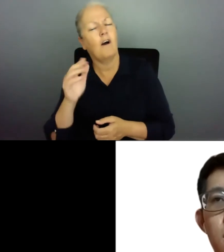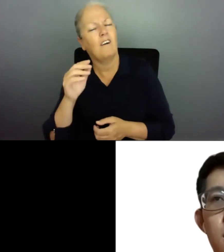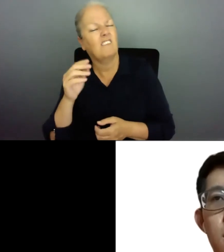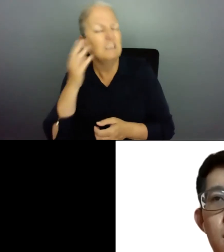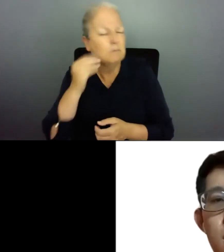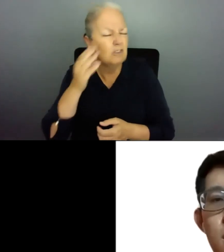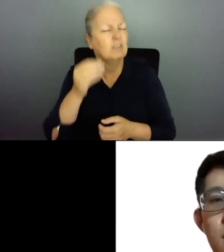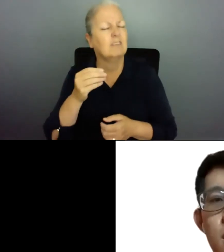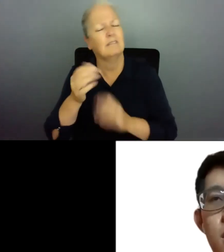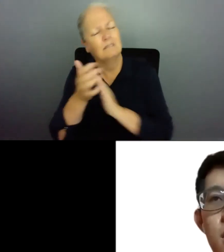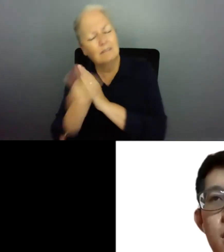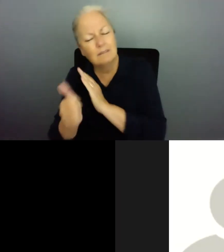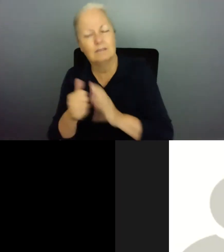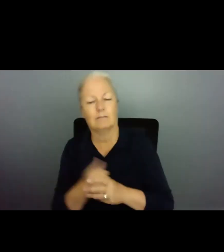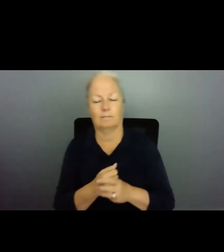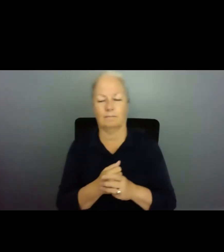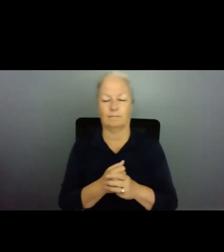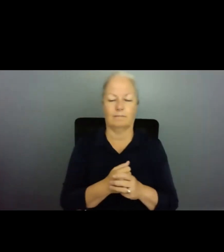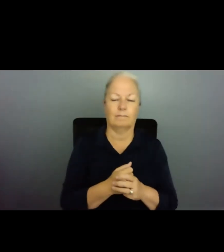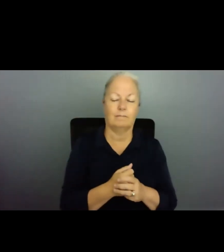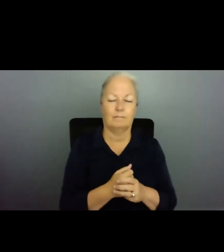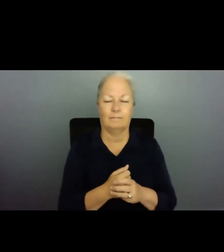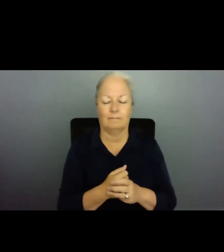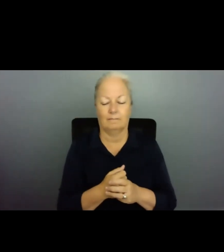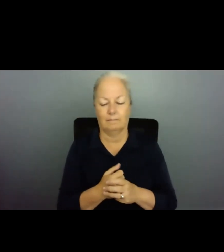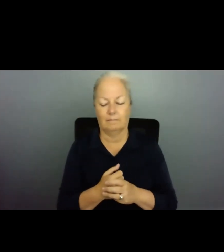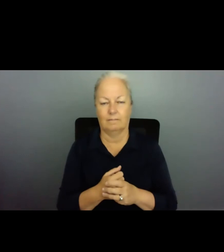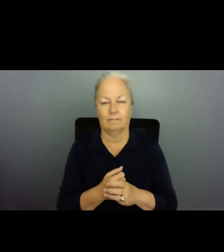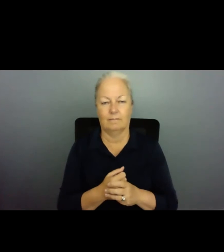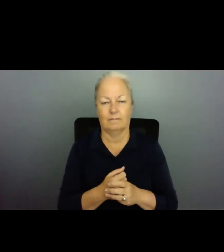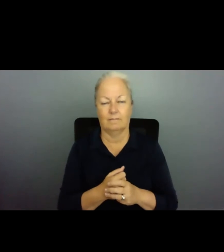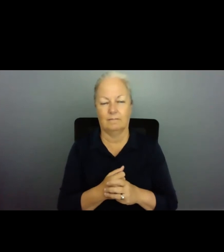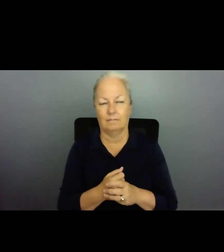you but this these you know these uh views from our uh from our youth speakers have been very very